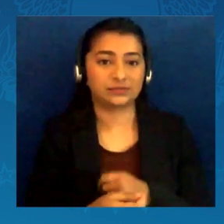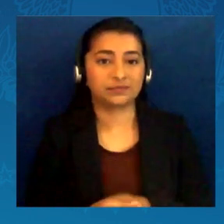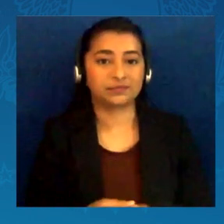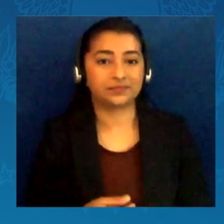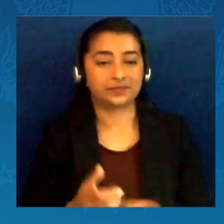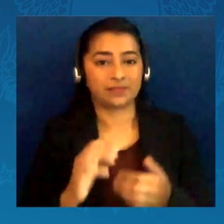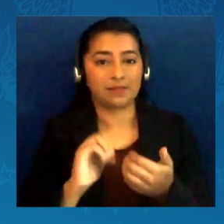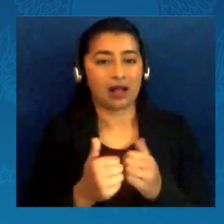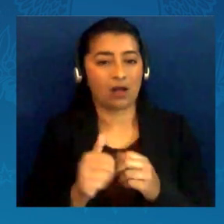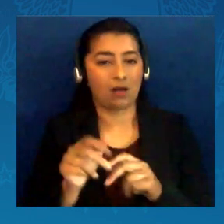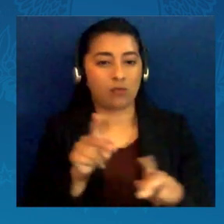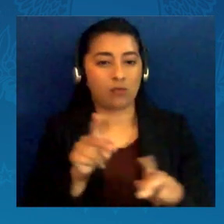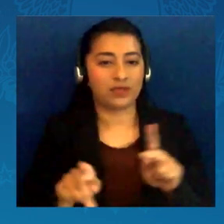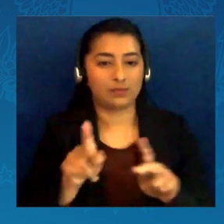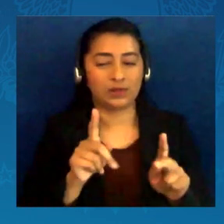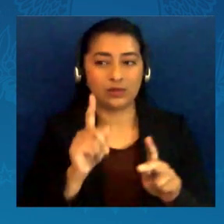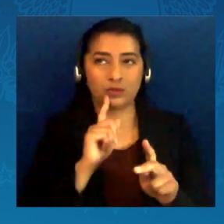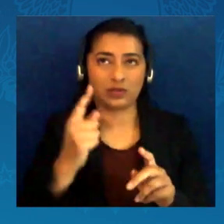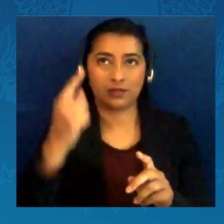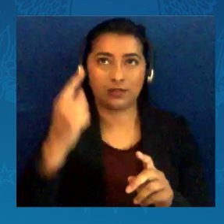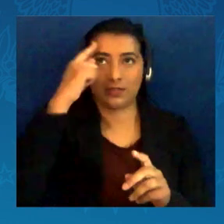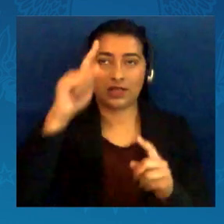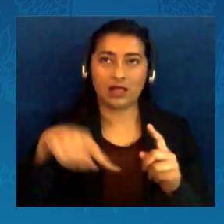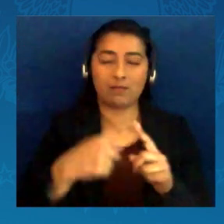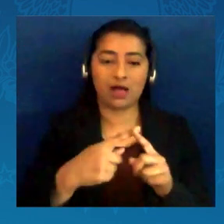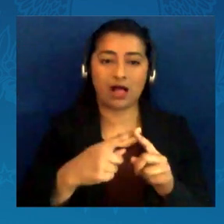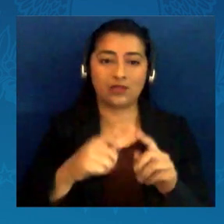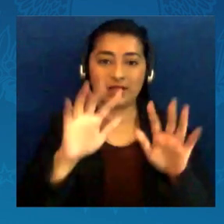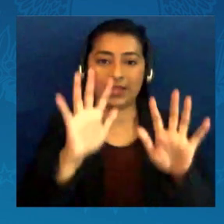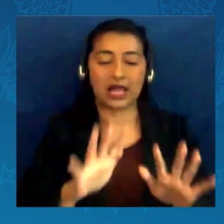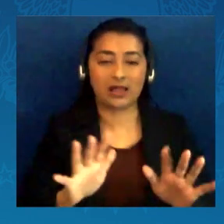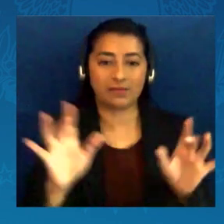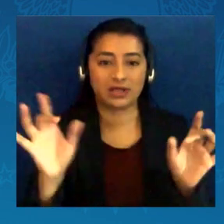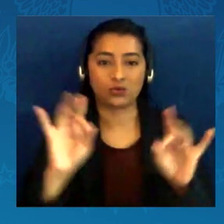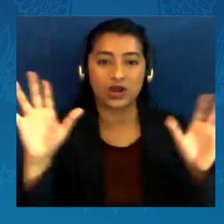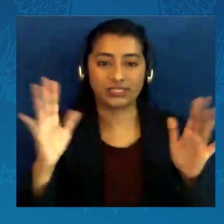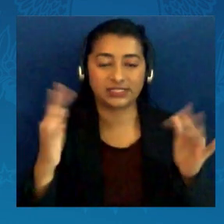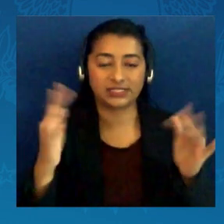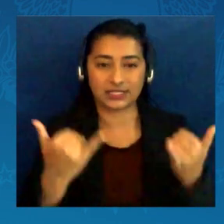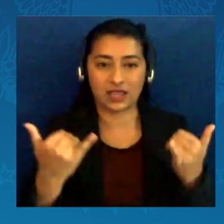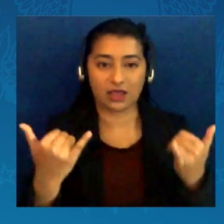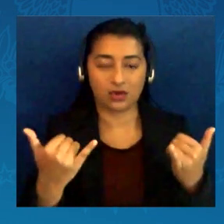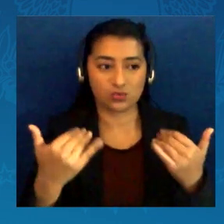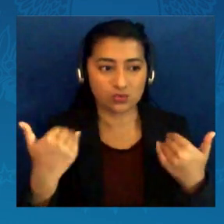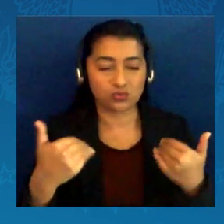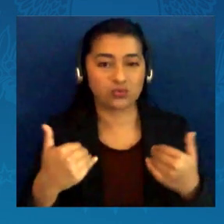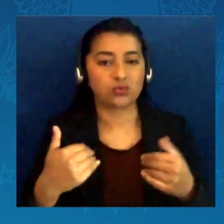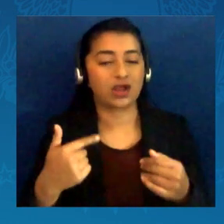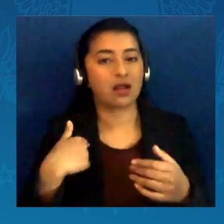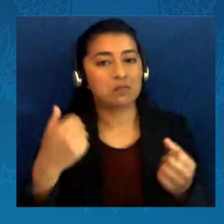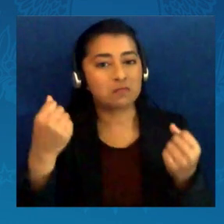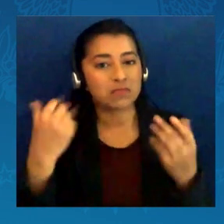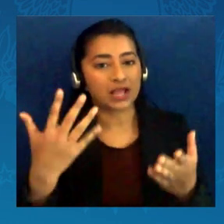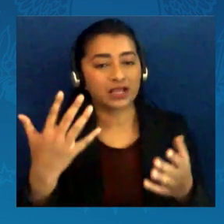about the significance of the climate crisis. You know, we went through years of from the 70s